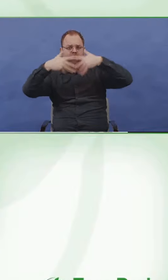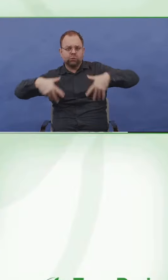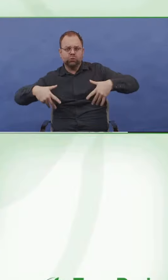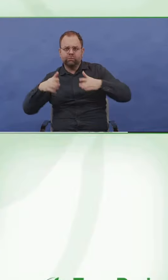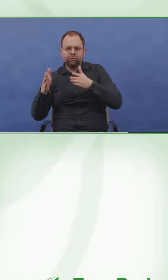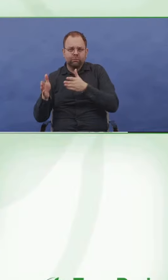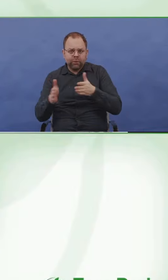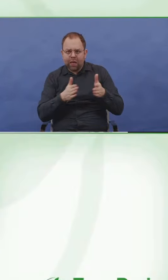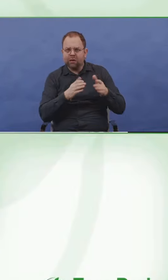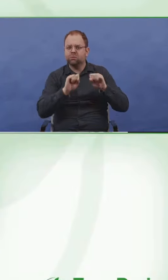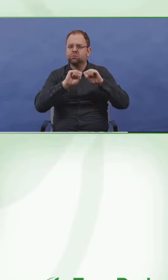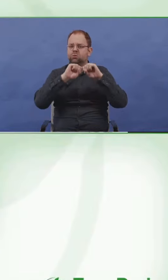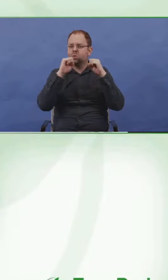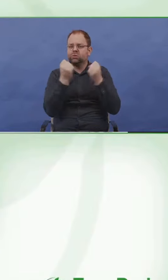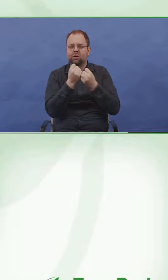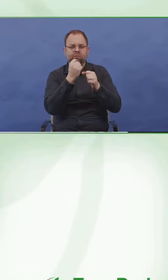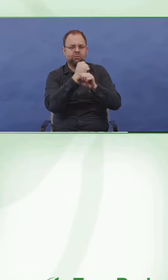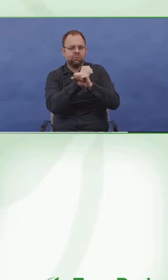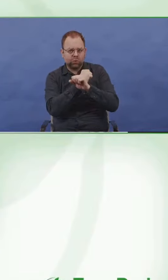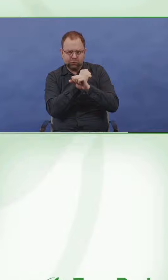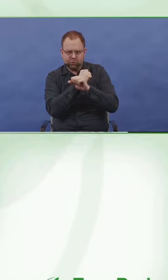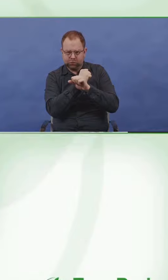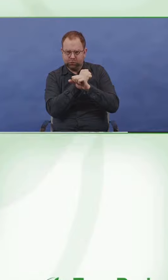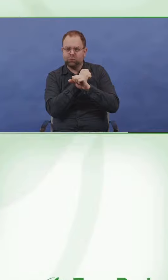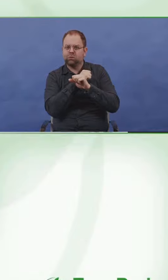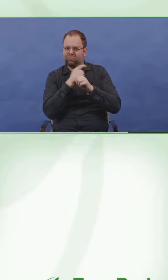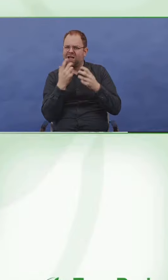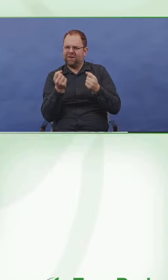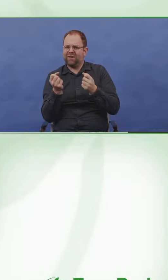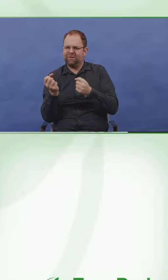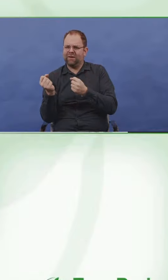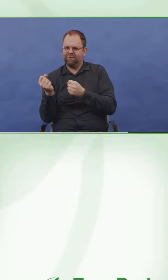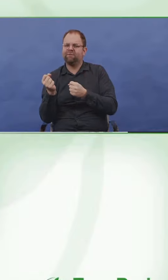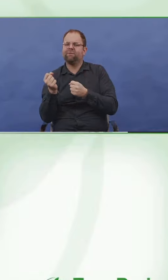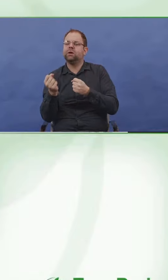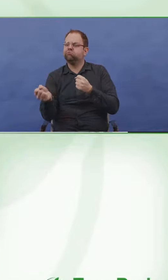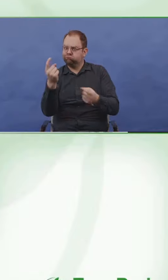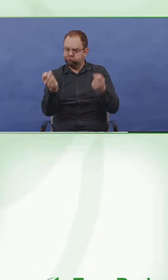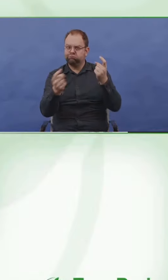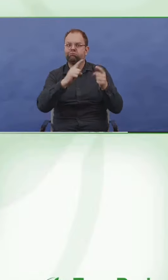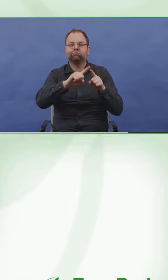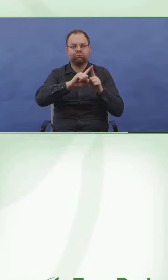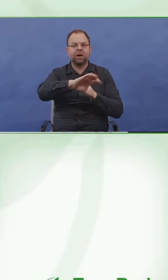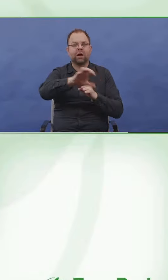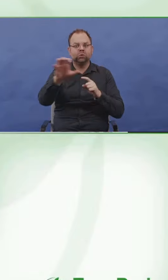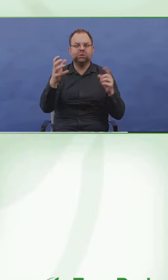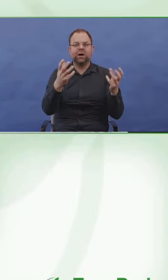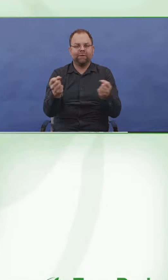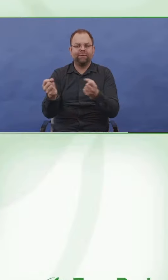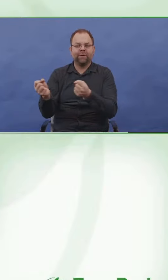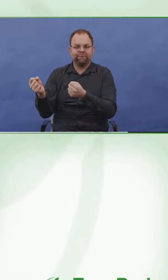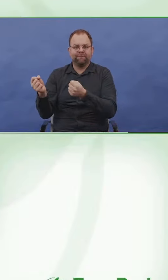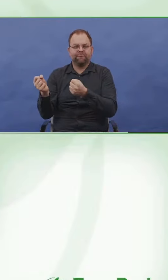choice and control over the support that people with disabilities receive. Paid or unpaid.